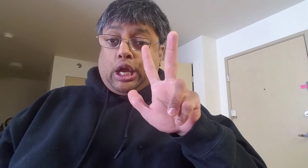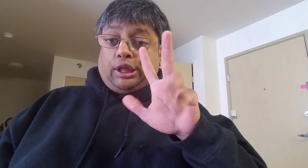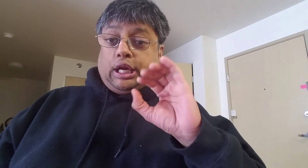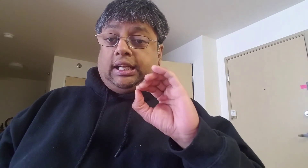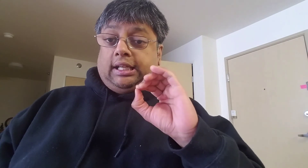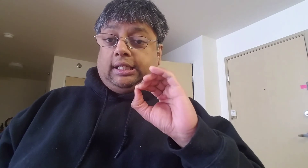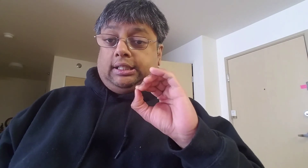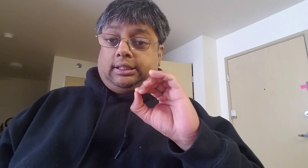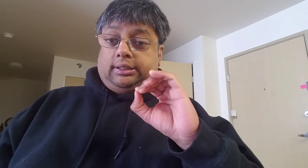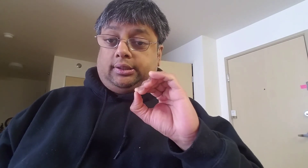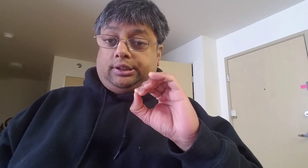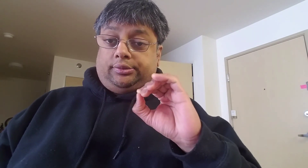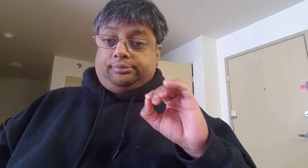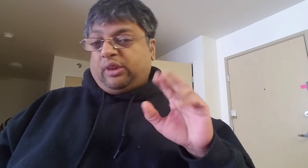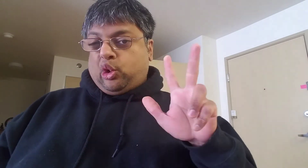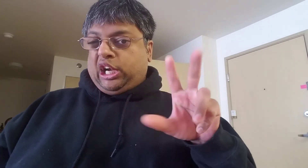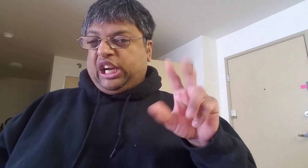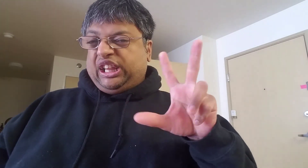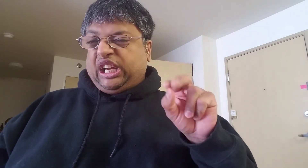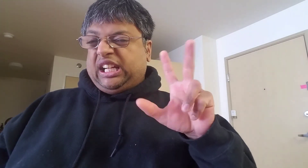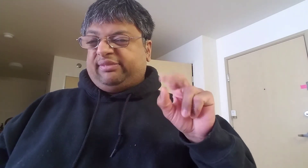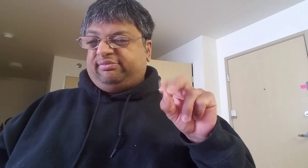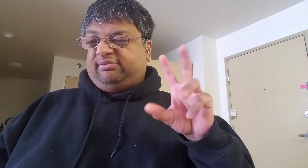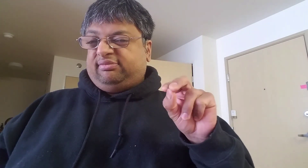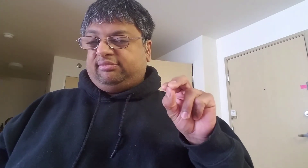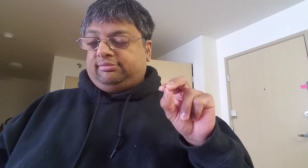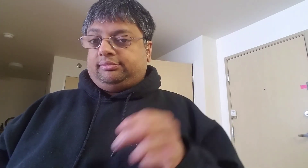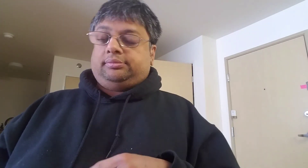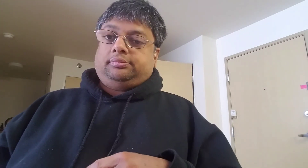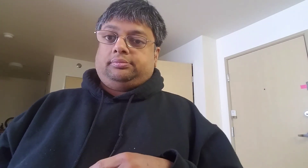"Thirty" (30) (same sign either way)